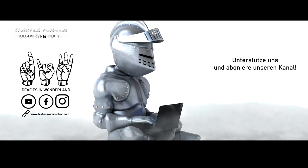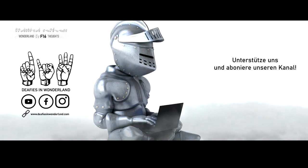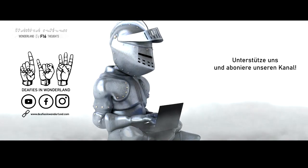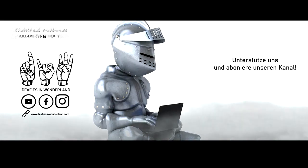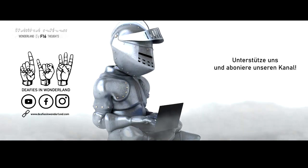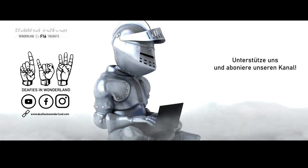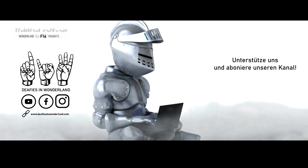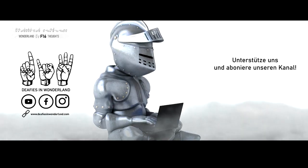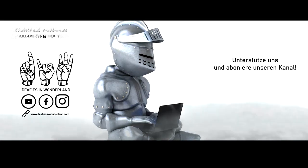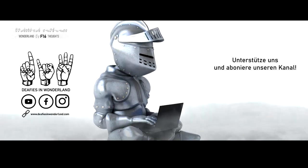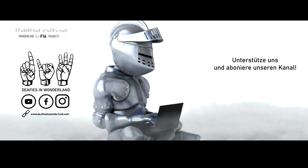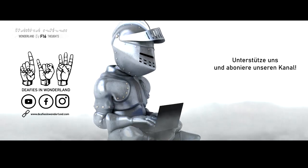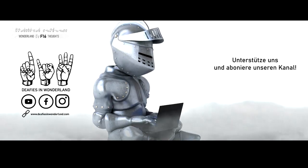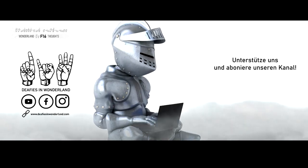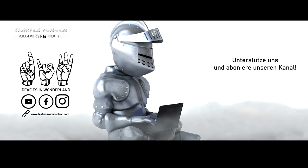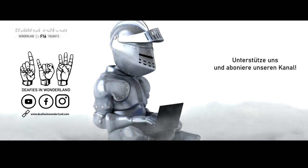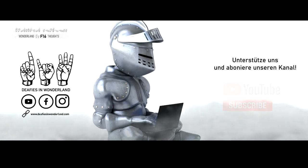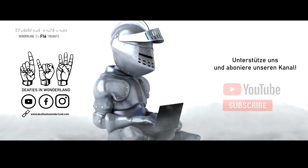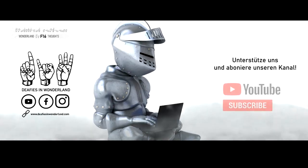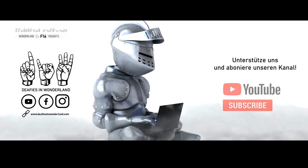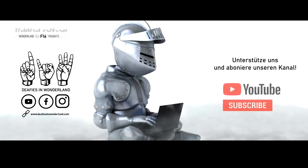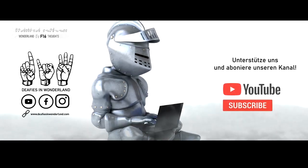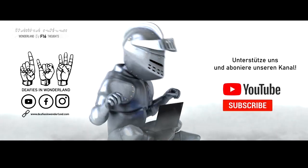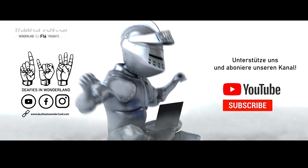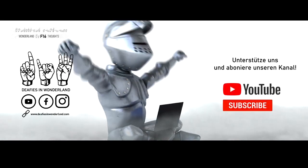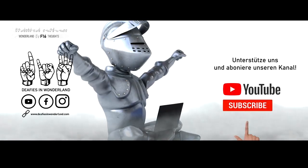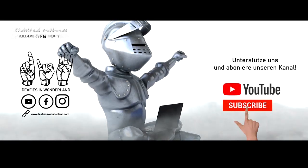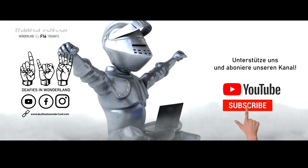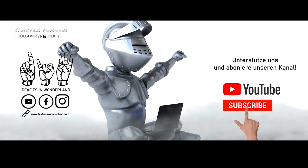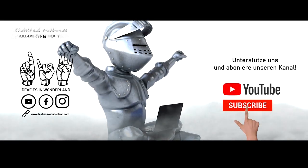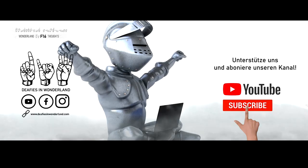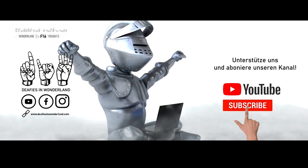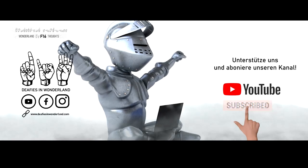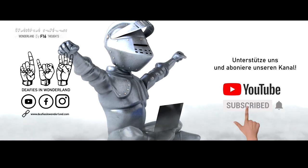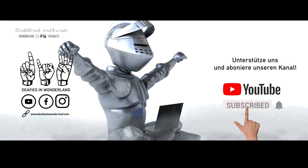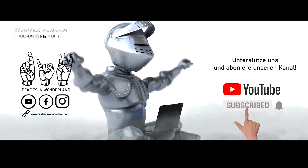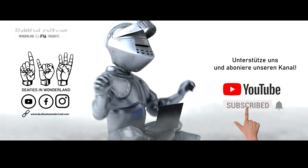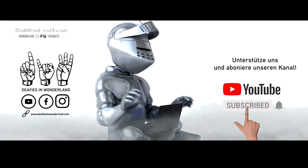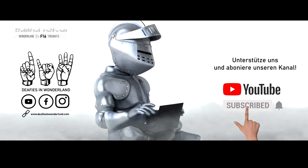[Merge with us too!] [Support us and subscribe to our channel.]